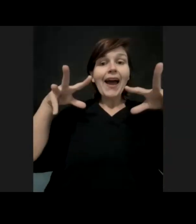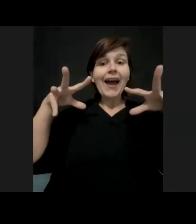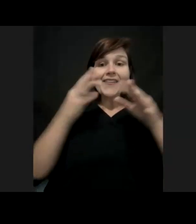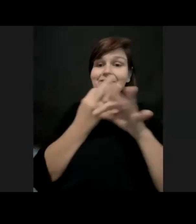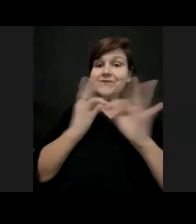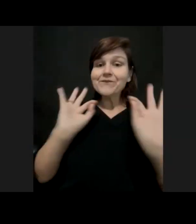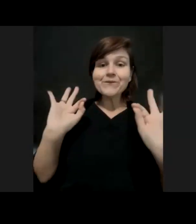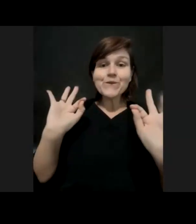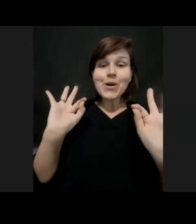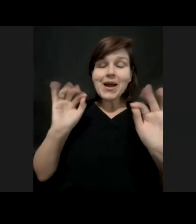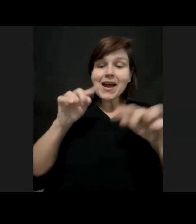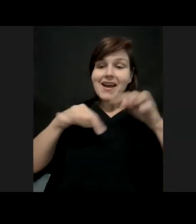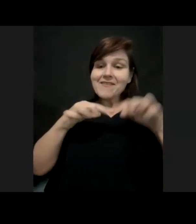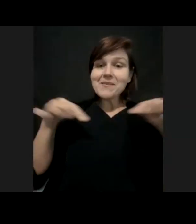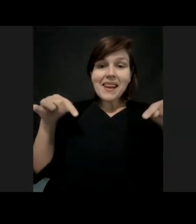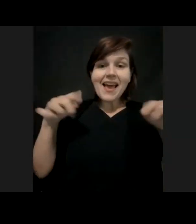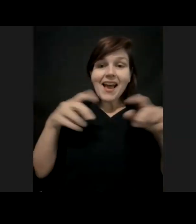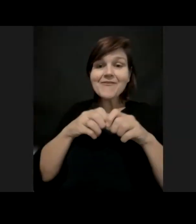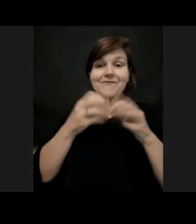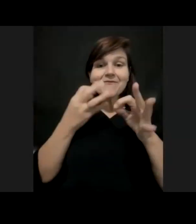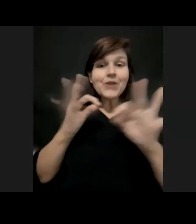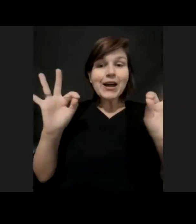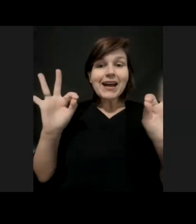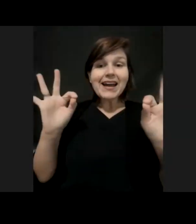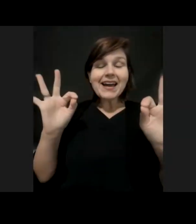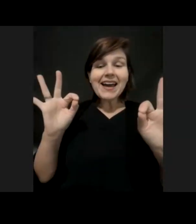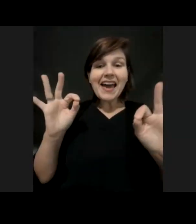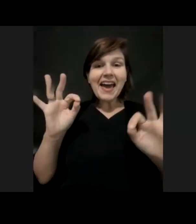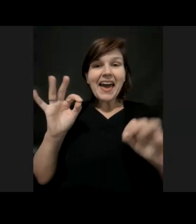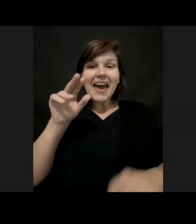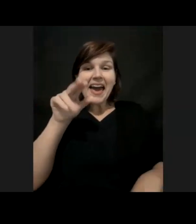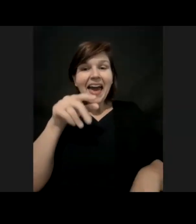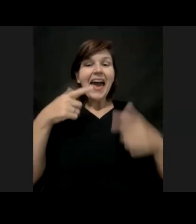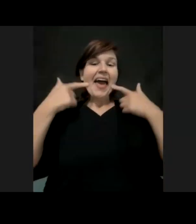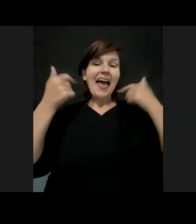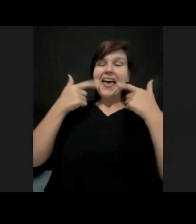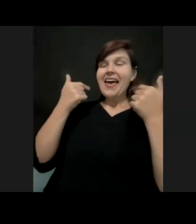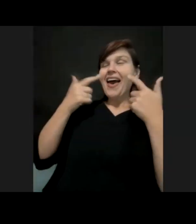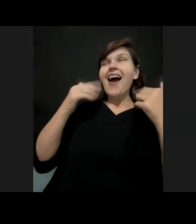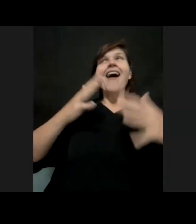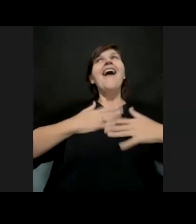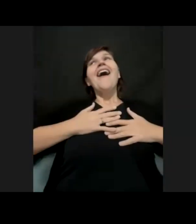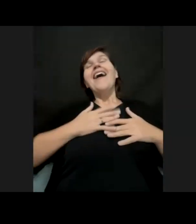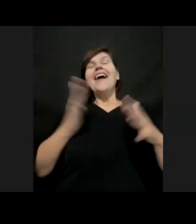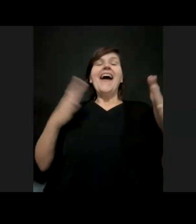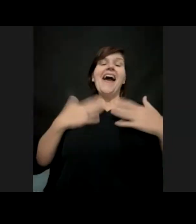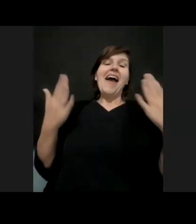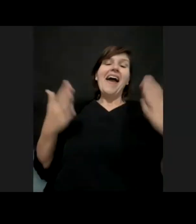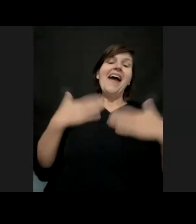Alishaaa started to laugh, “Hooray, hooray, hooray, hooray!